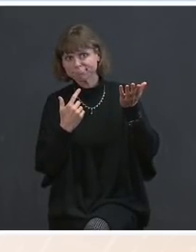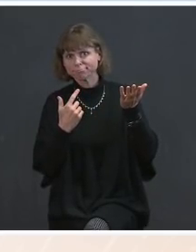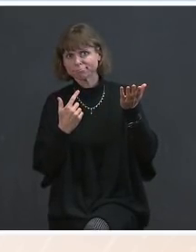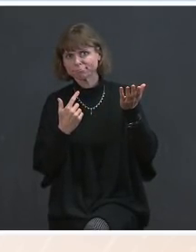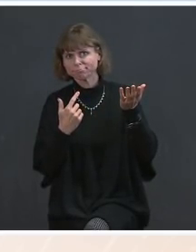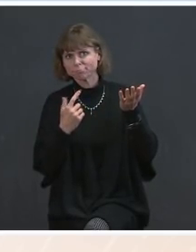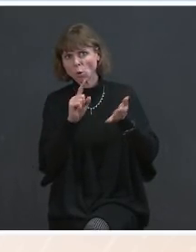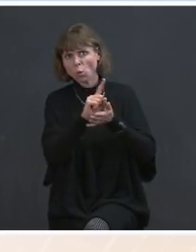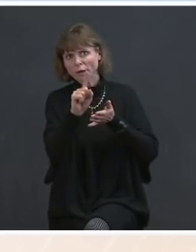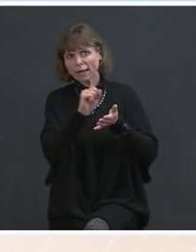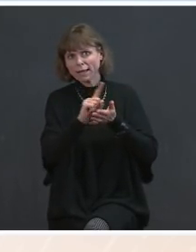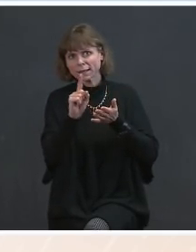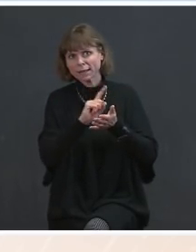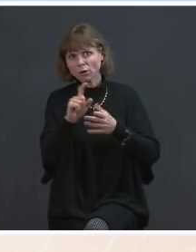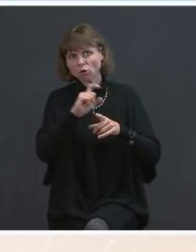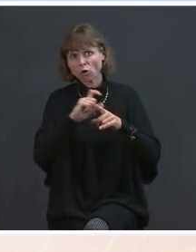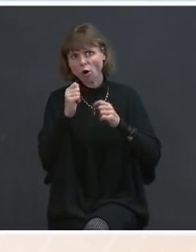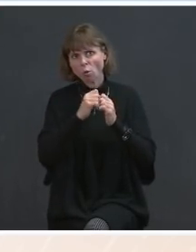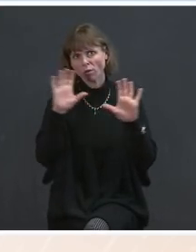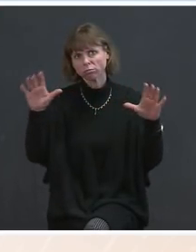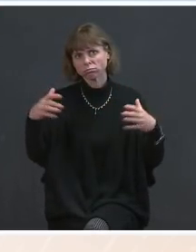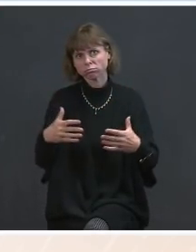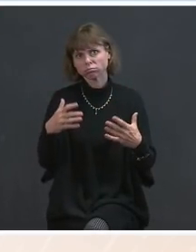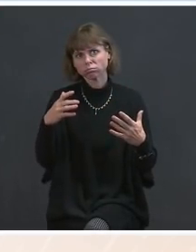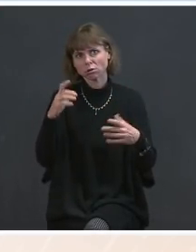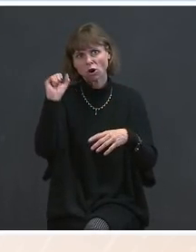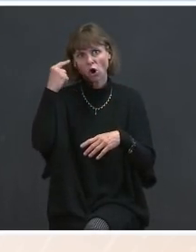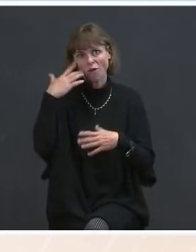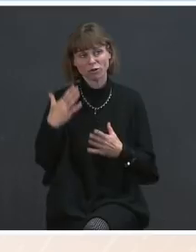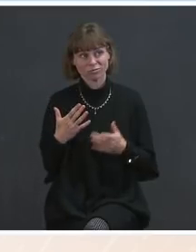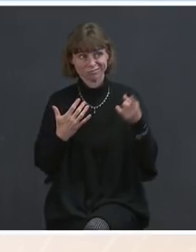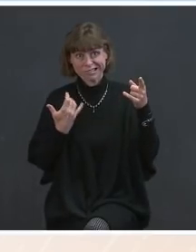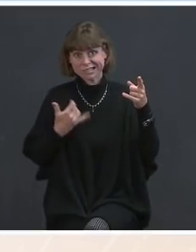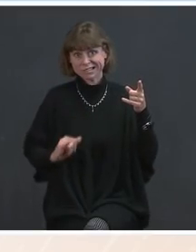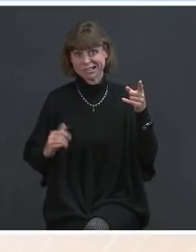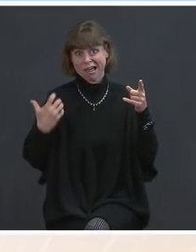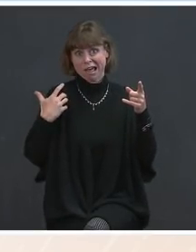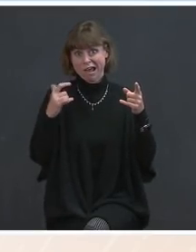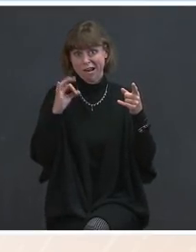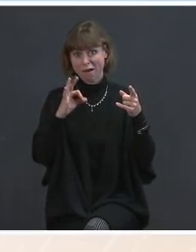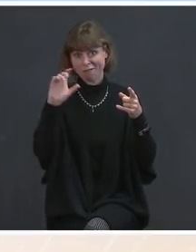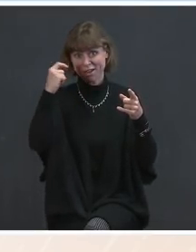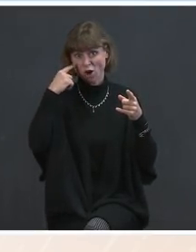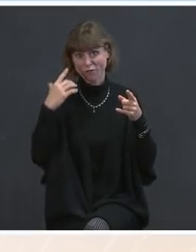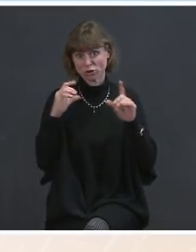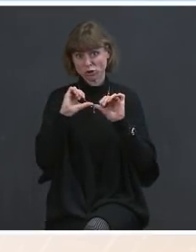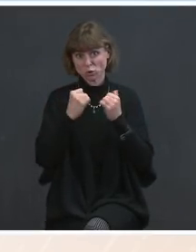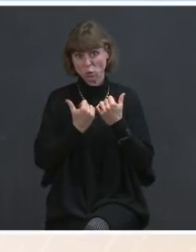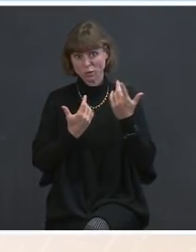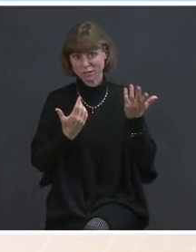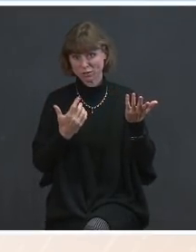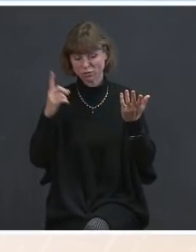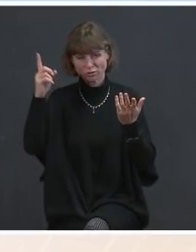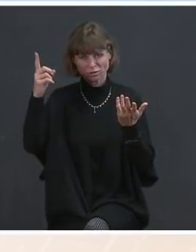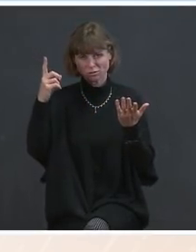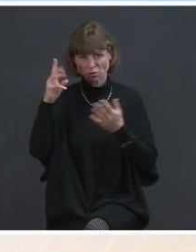with governors. Governor Cuomo is still the head of the National Governors Association; usually he attends. Is he still welcome on the White House-convened call?